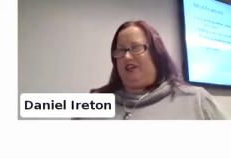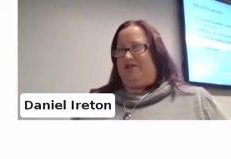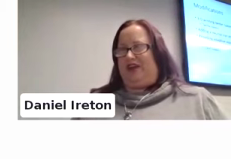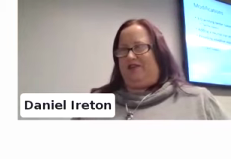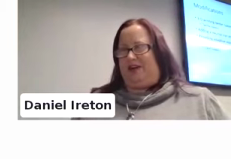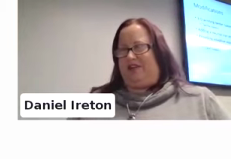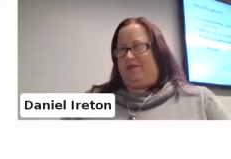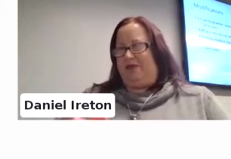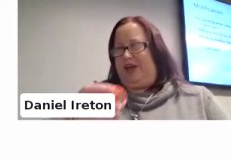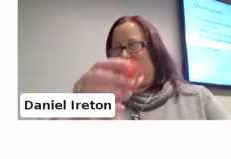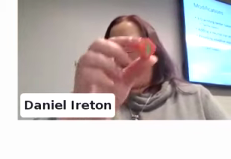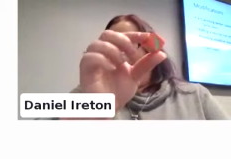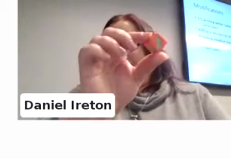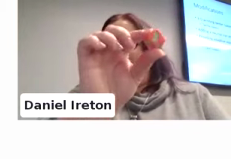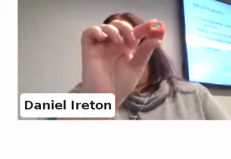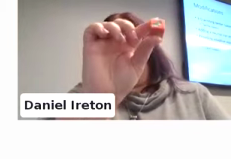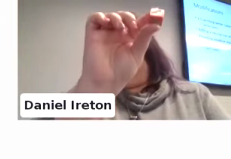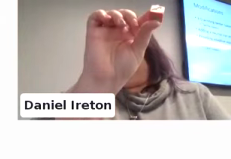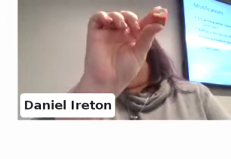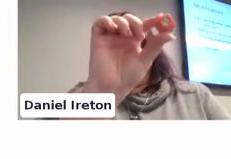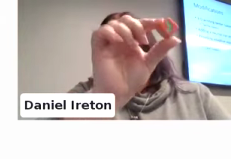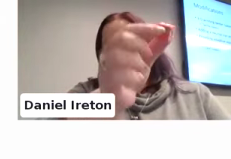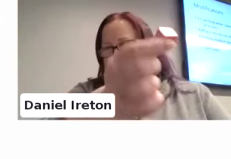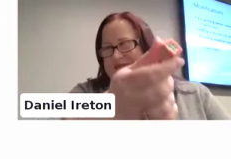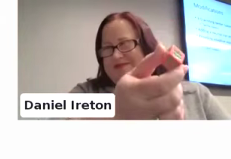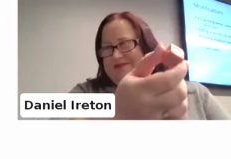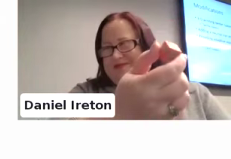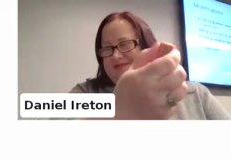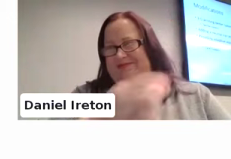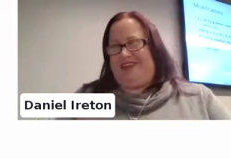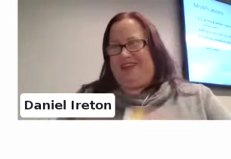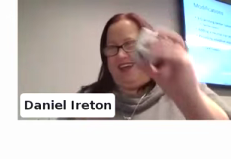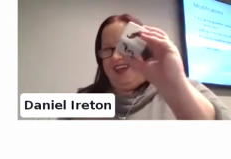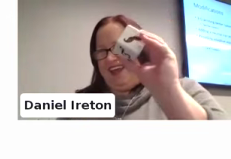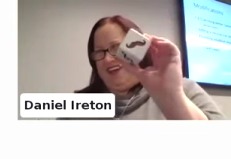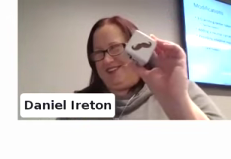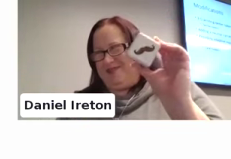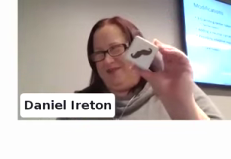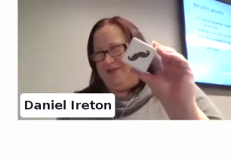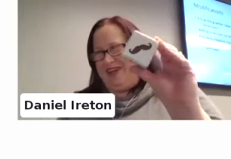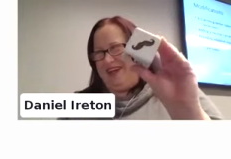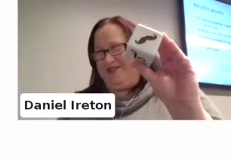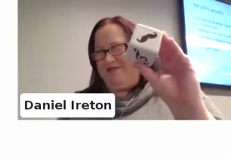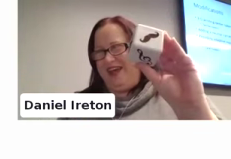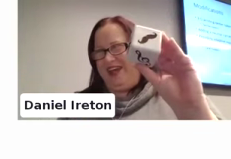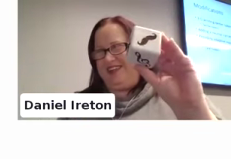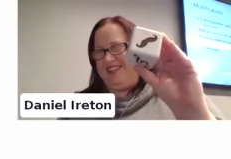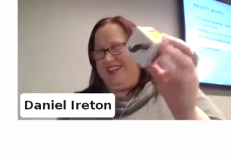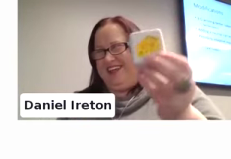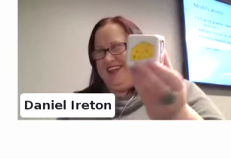This is one of my favorites. This is called hipster dive. A very, very simple game.